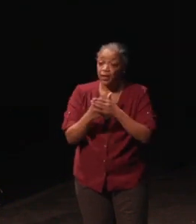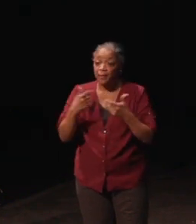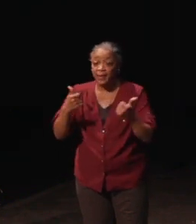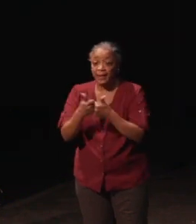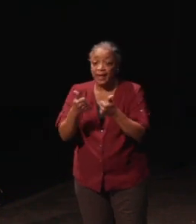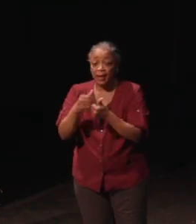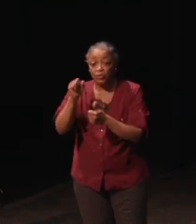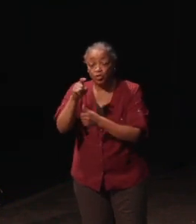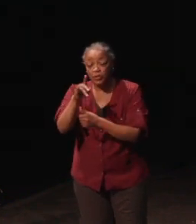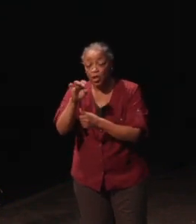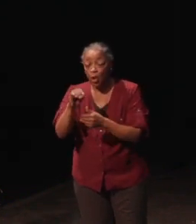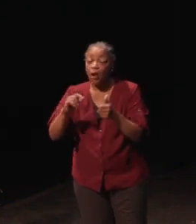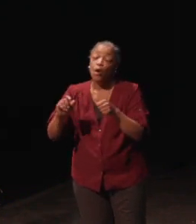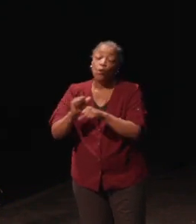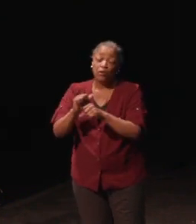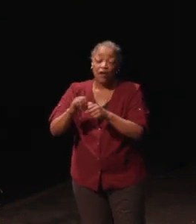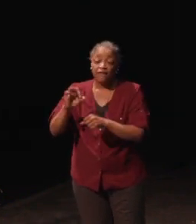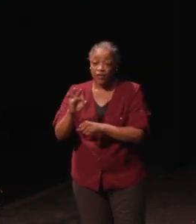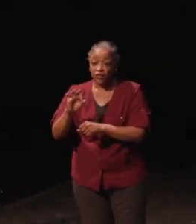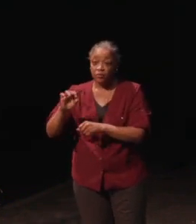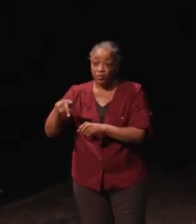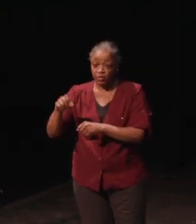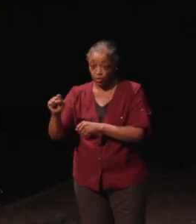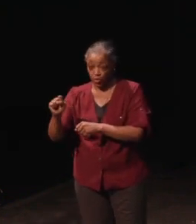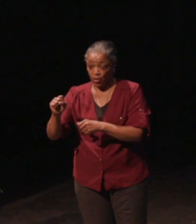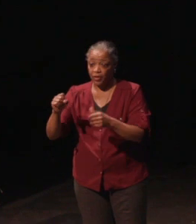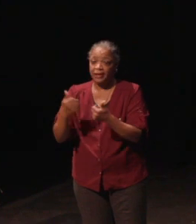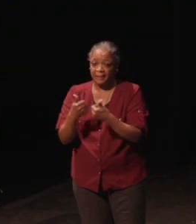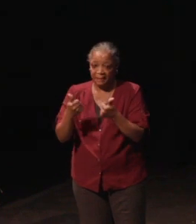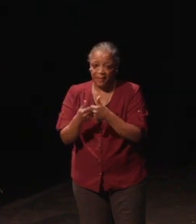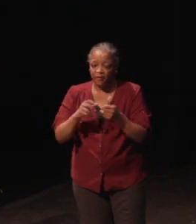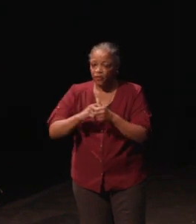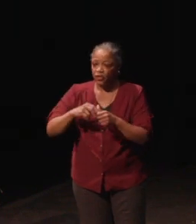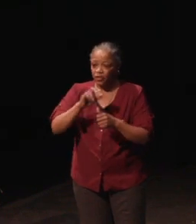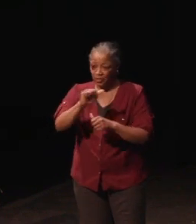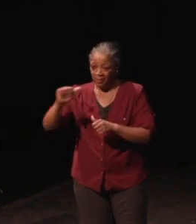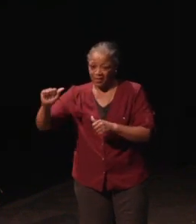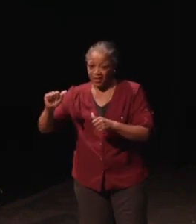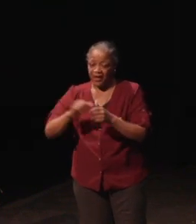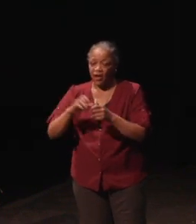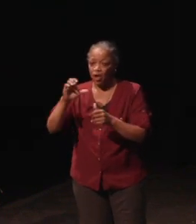I worked on first person shooters and the first triple-A games I worked on was the crisis serious.